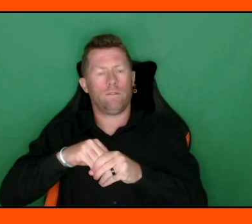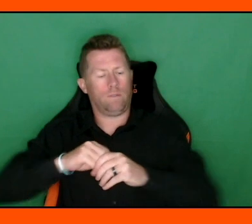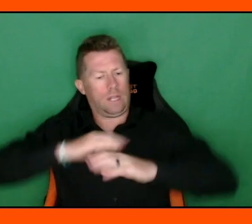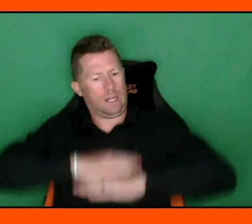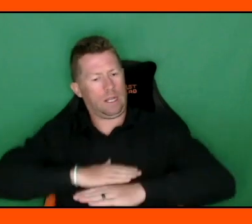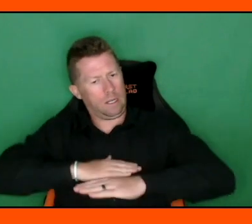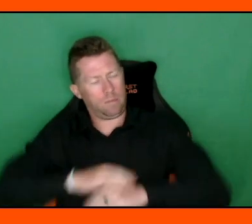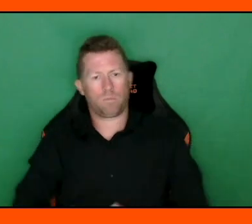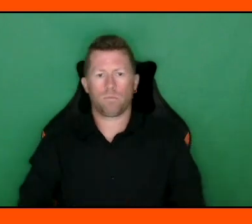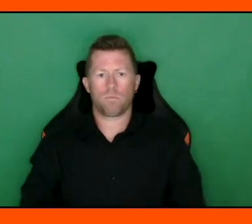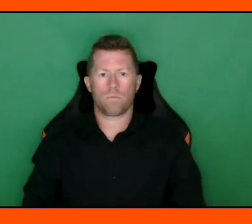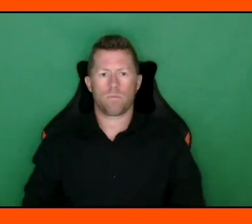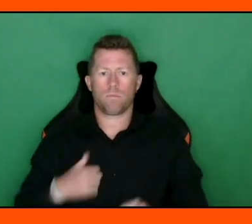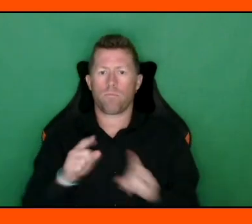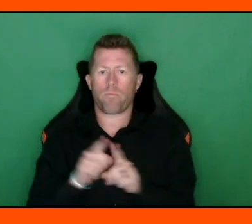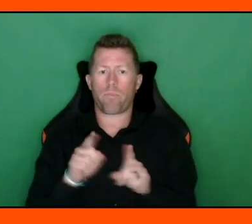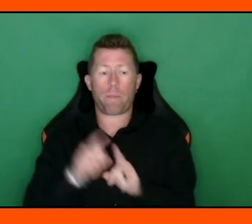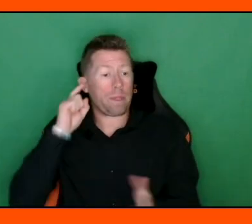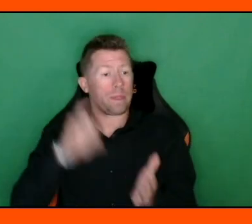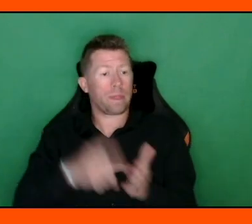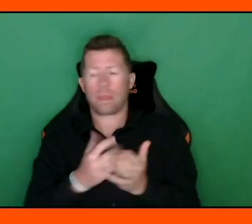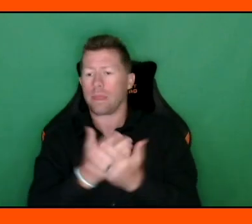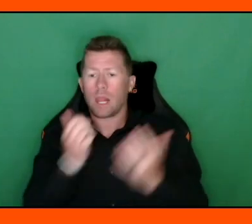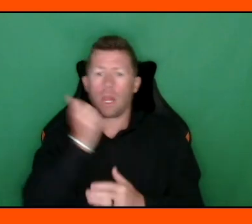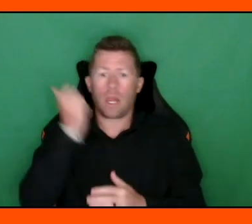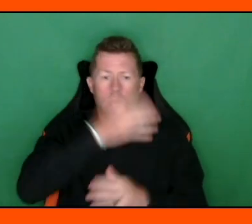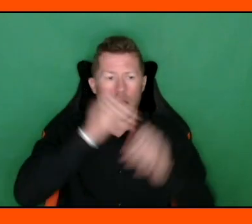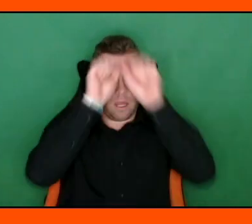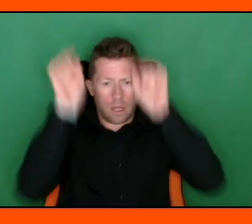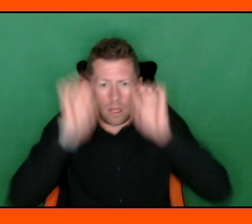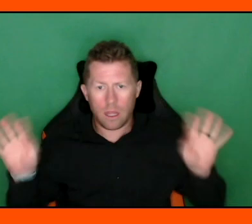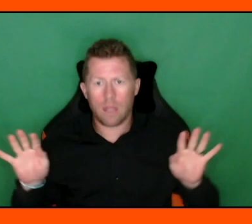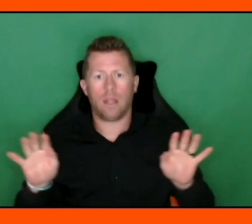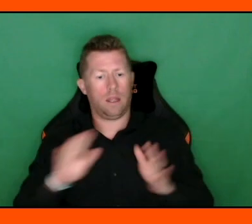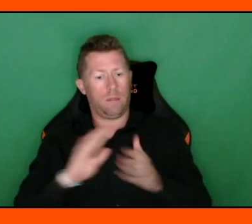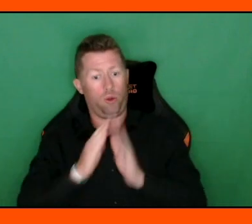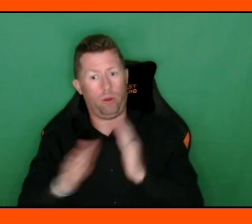I would also like to acknowledge any members of the Aboriginal and Torres Strait Islander Community who are with us today.